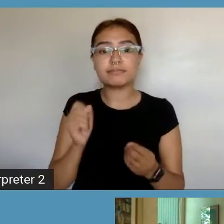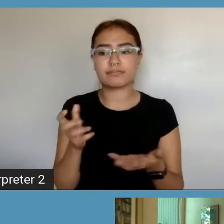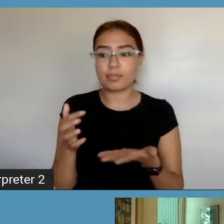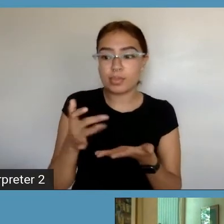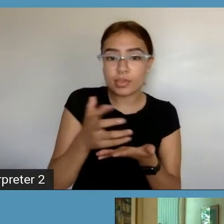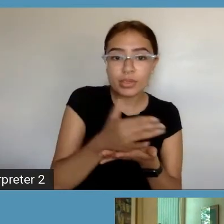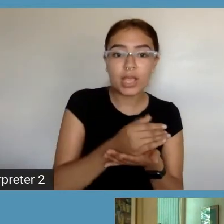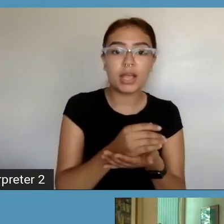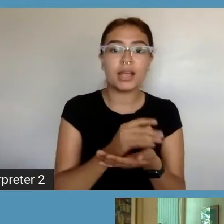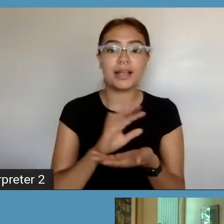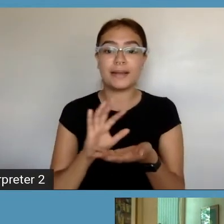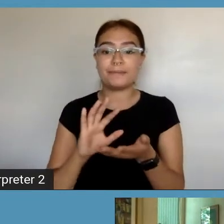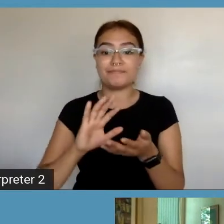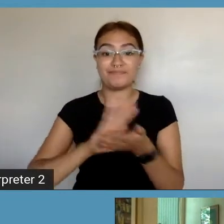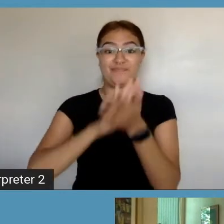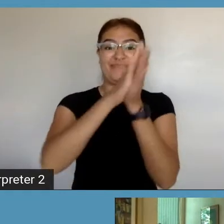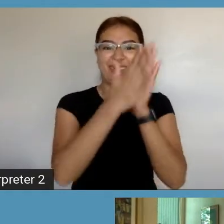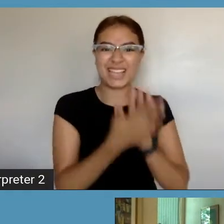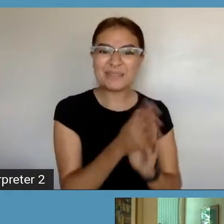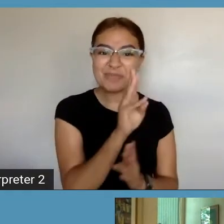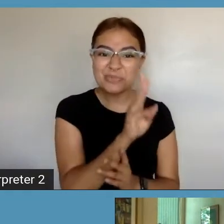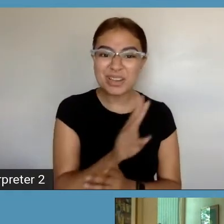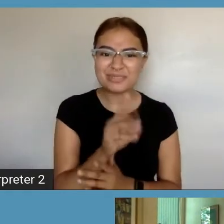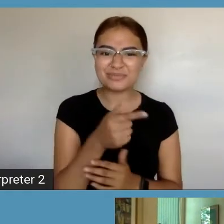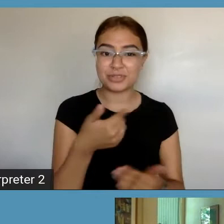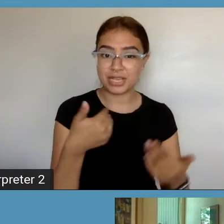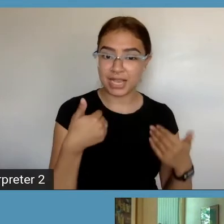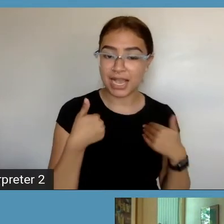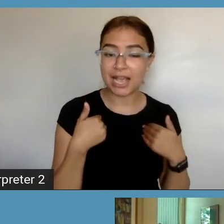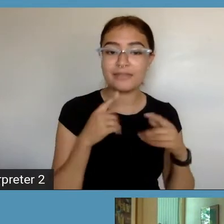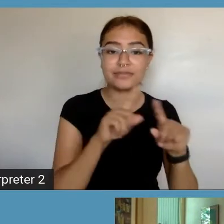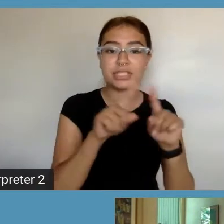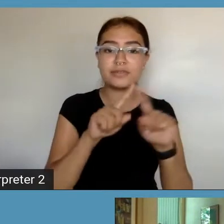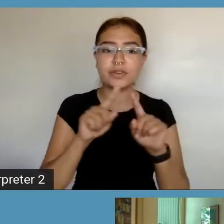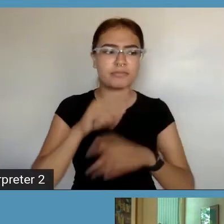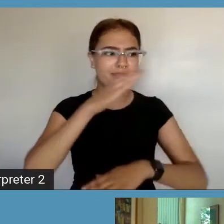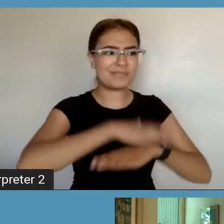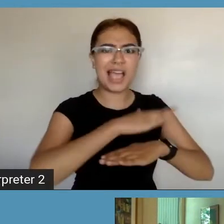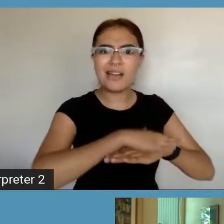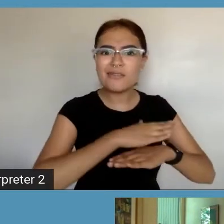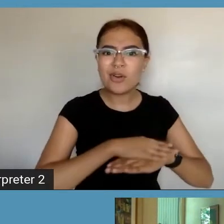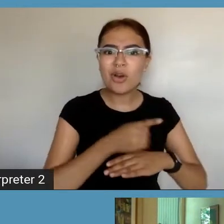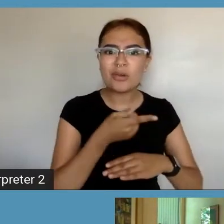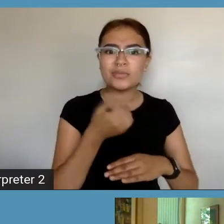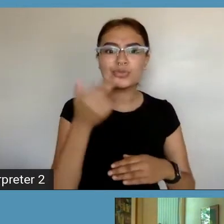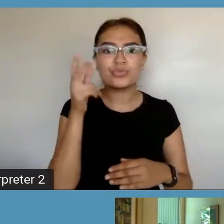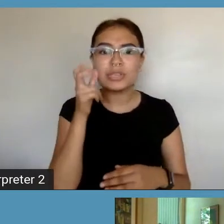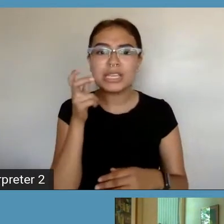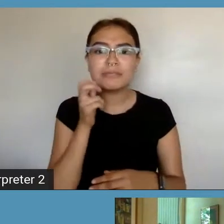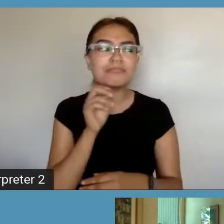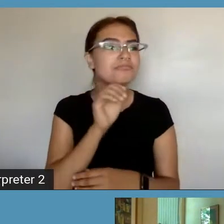where you have an offering of all these different platforms that you hear audio, see images,